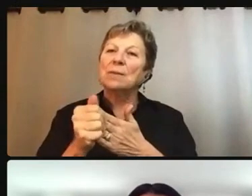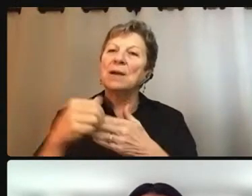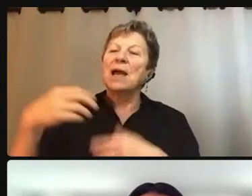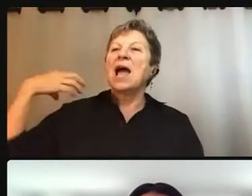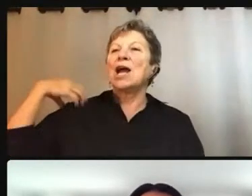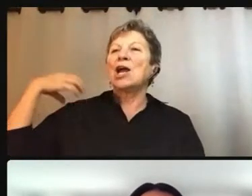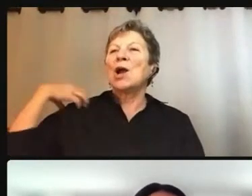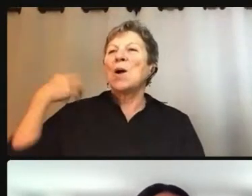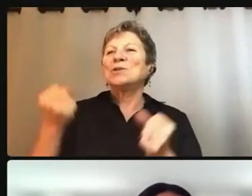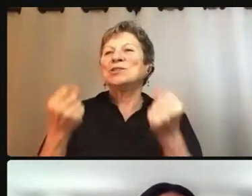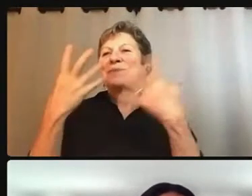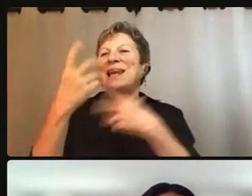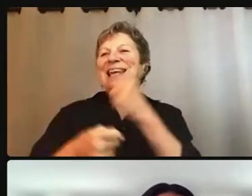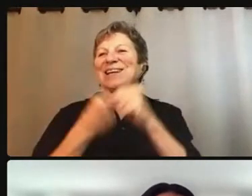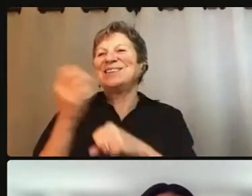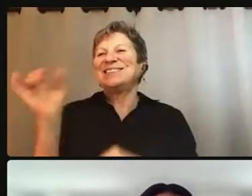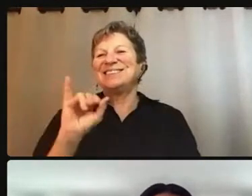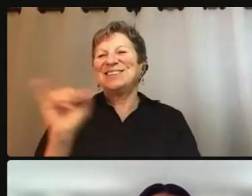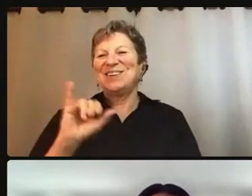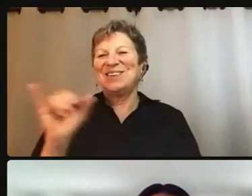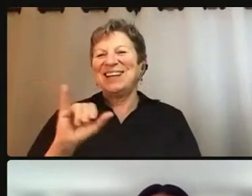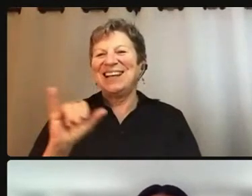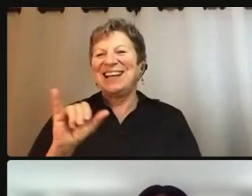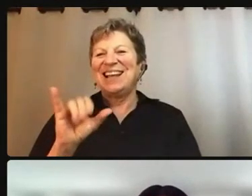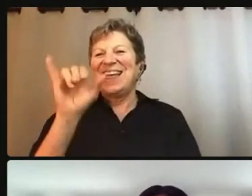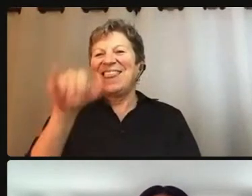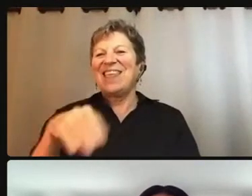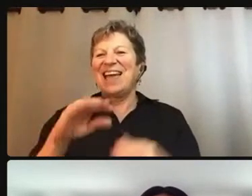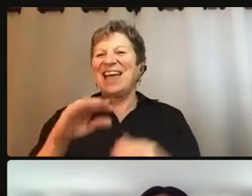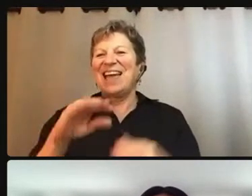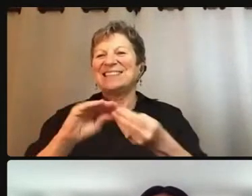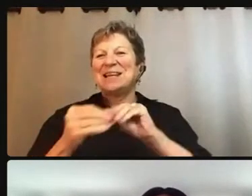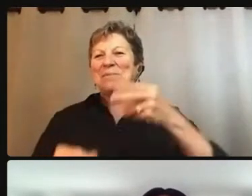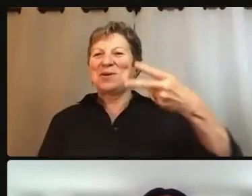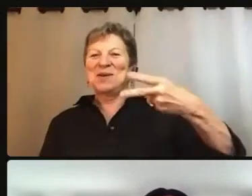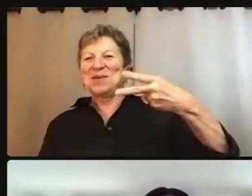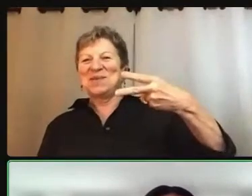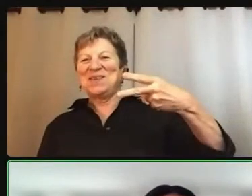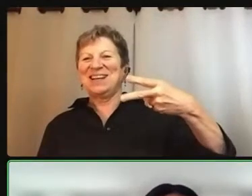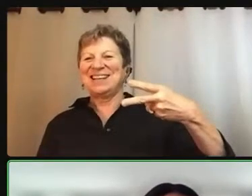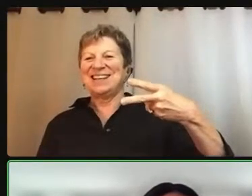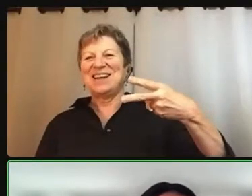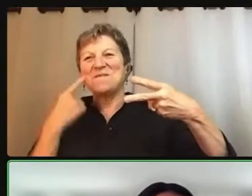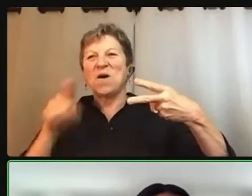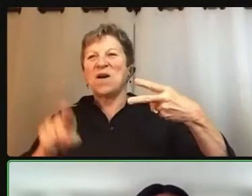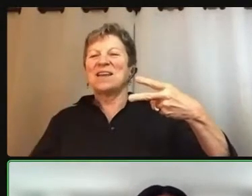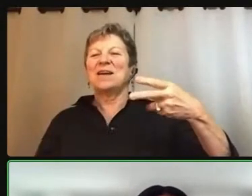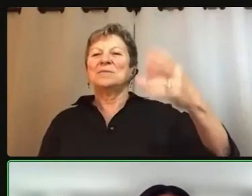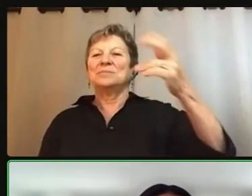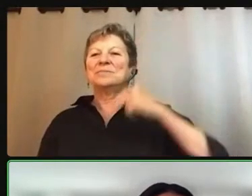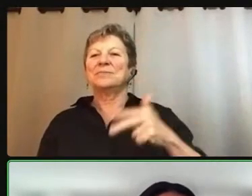I'M PROUD OF HOW THAT WORKED AND ALSO SOME OF MY LEADERSHIP.